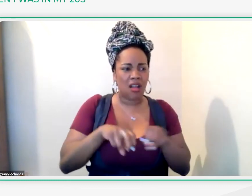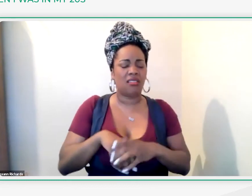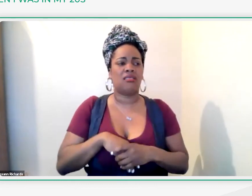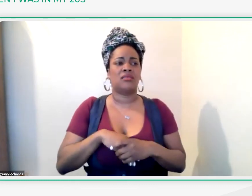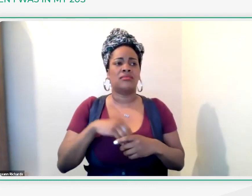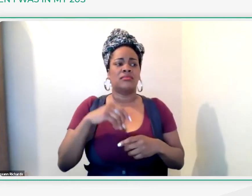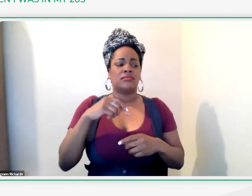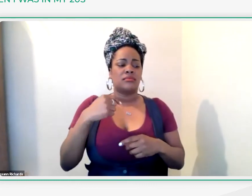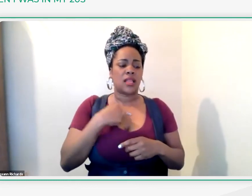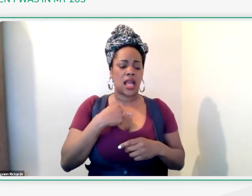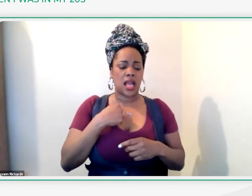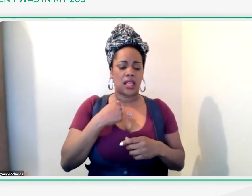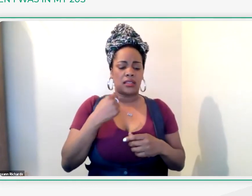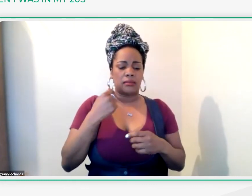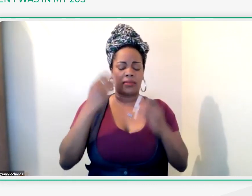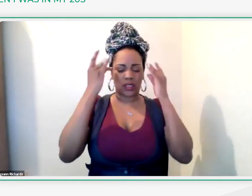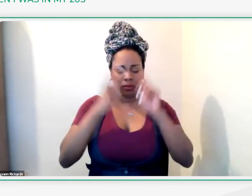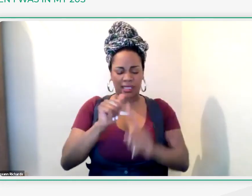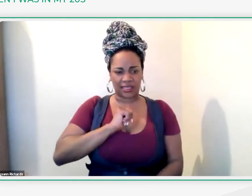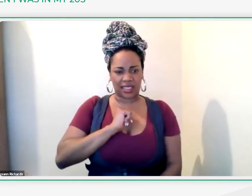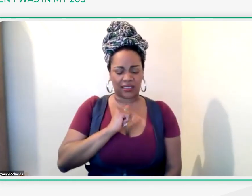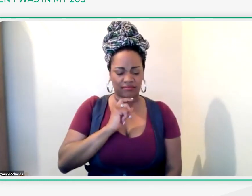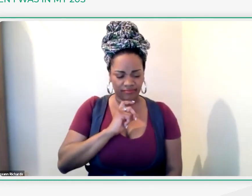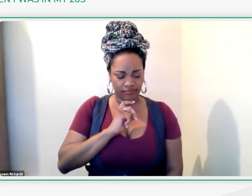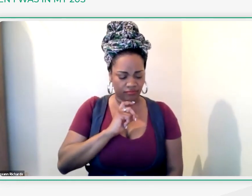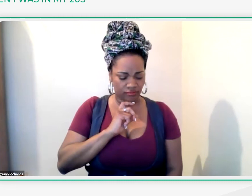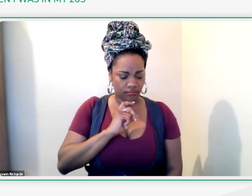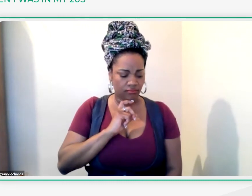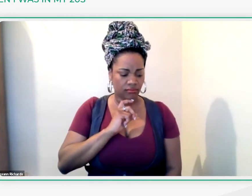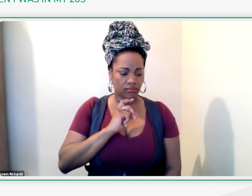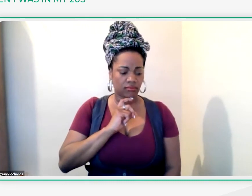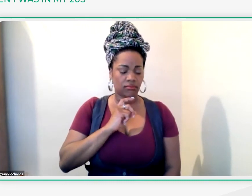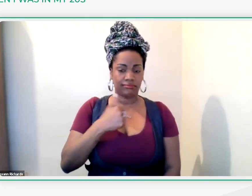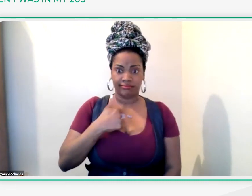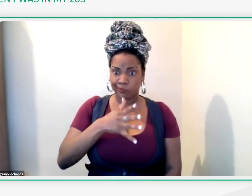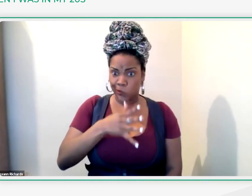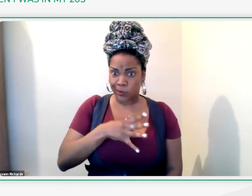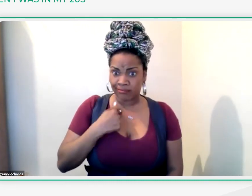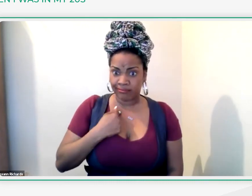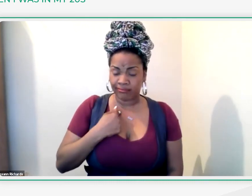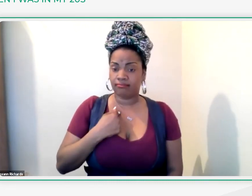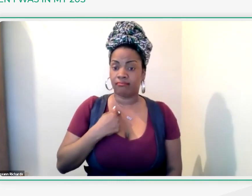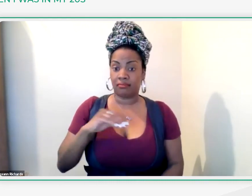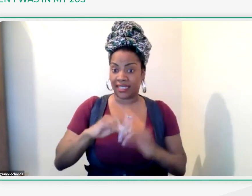this month, to host the panels. And I've been thinking just a bit.